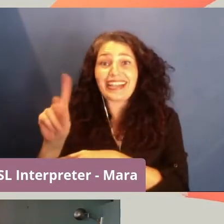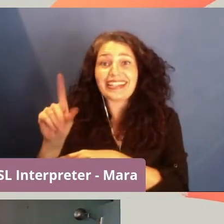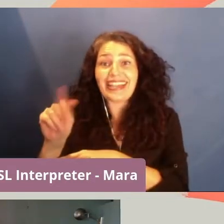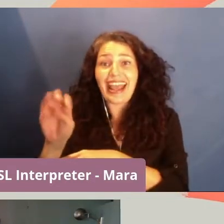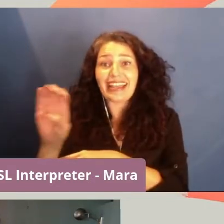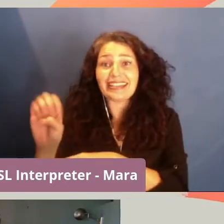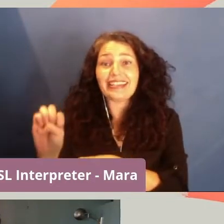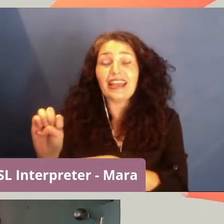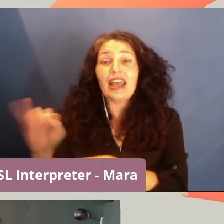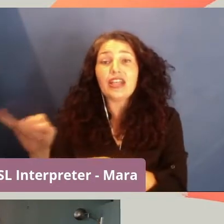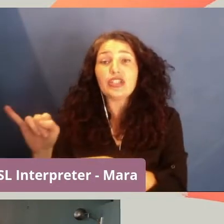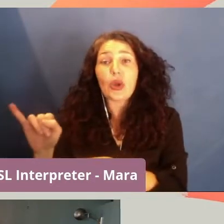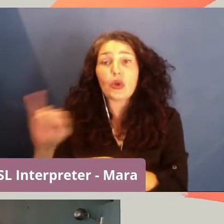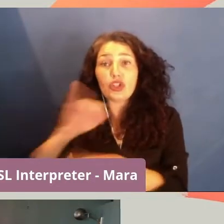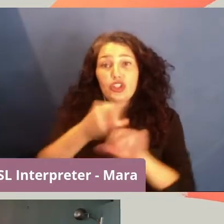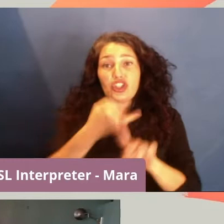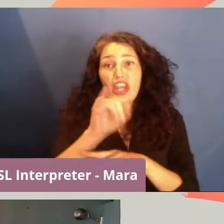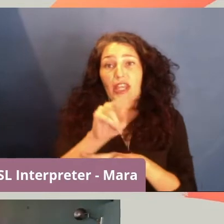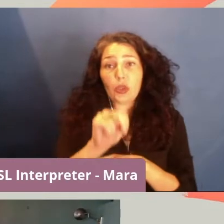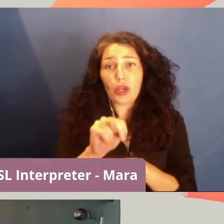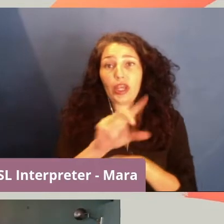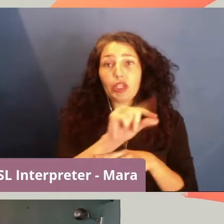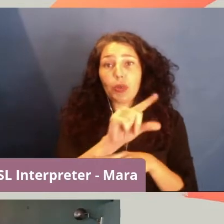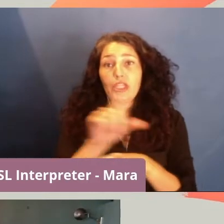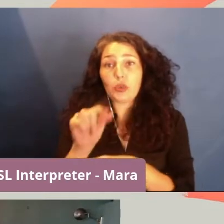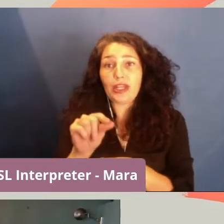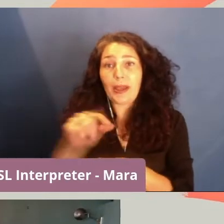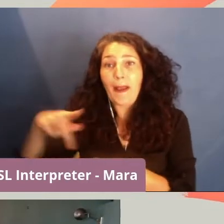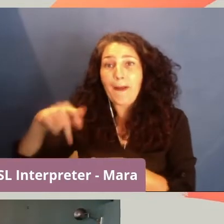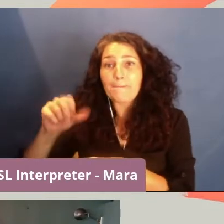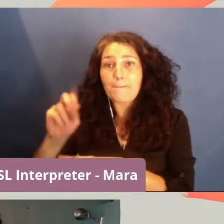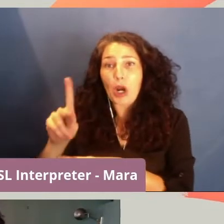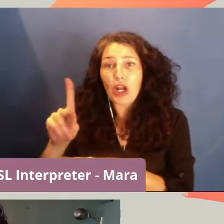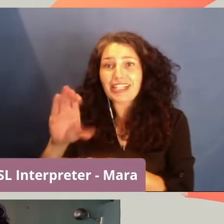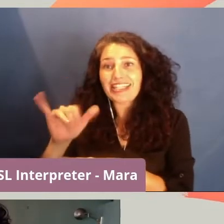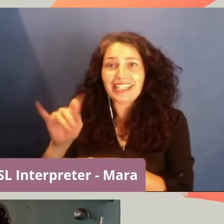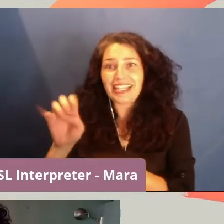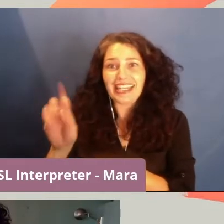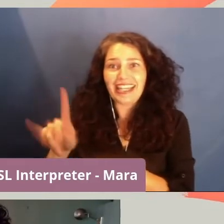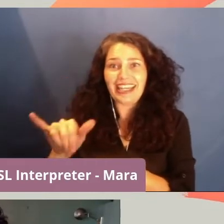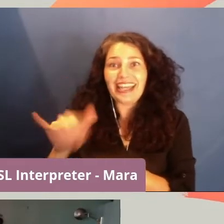Park City experienced the biggest trans takeover ever. About 30 of us from the team were there.